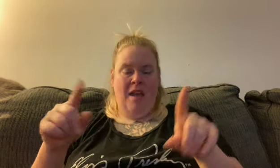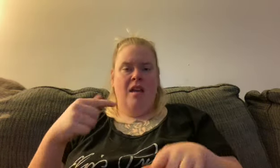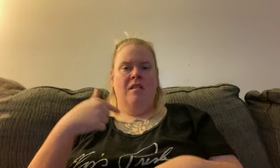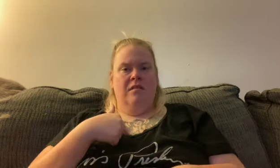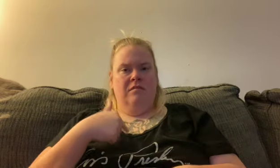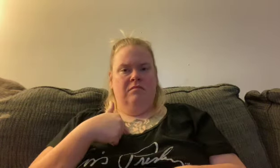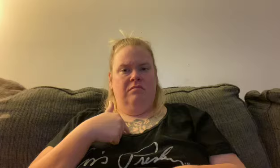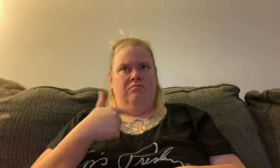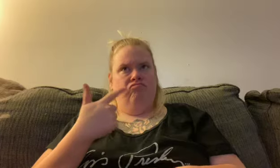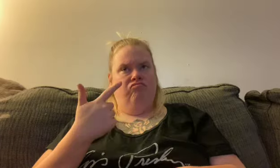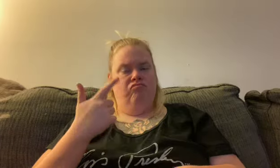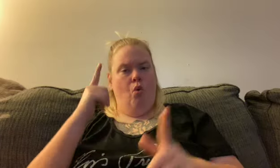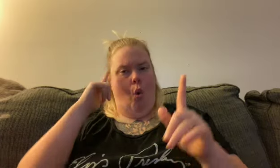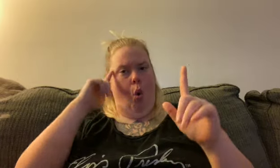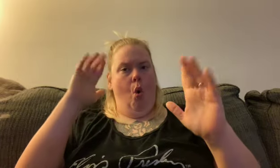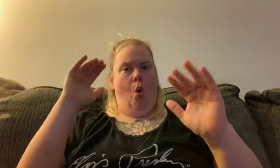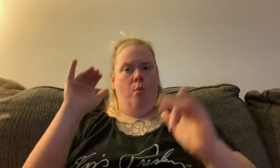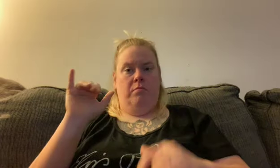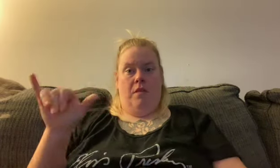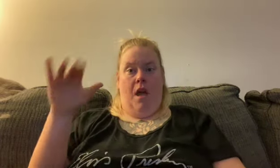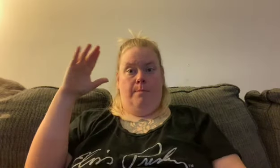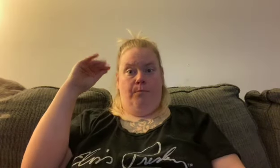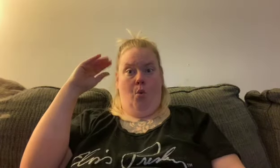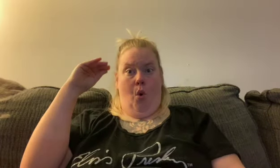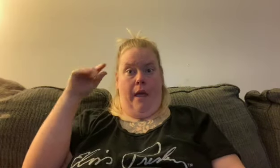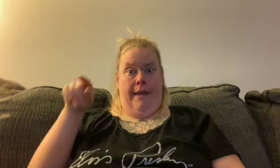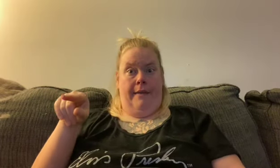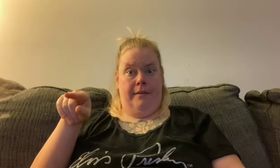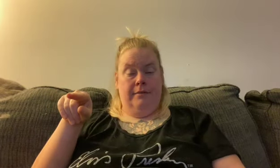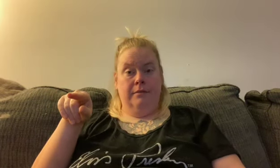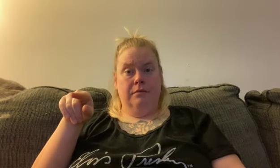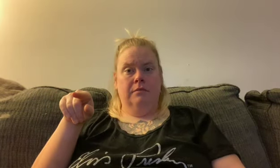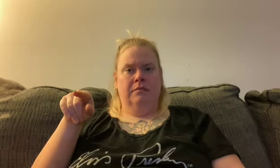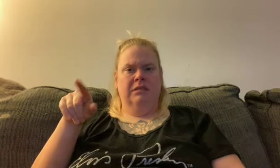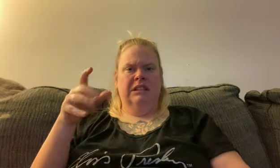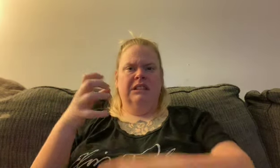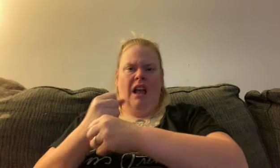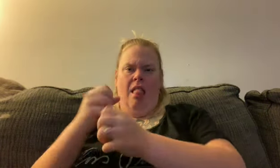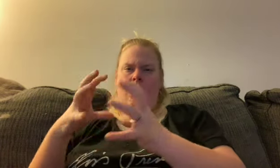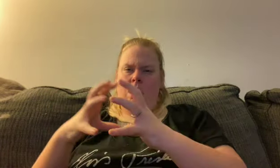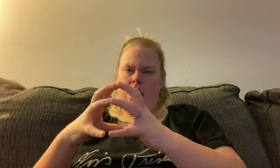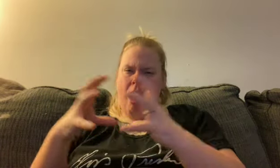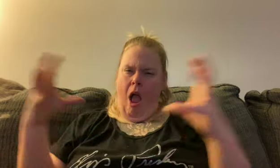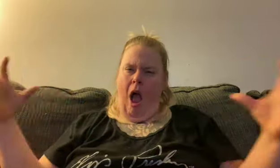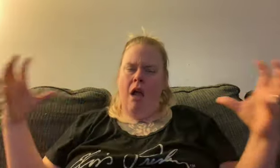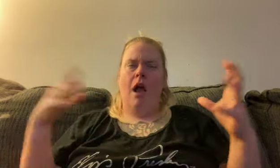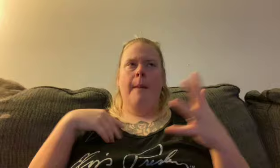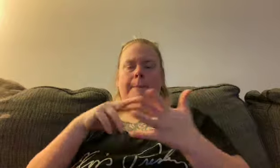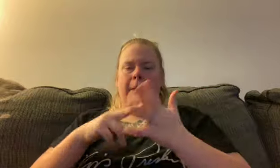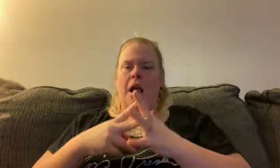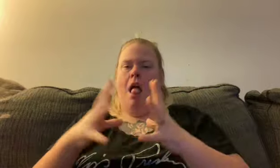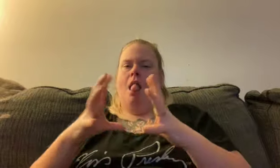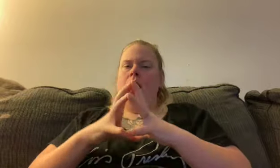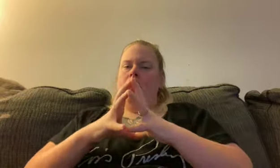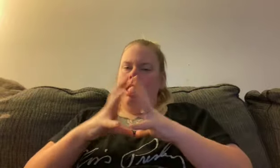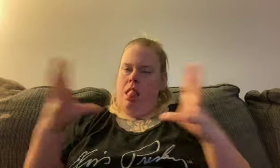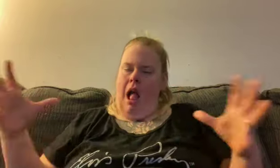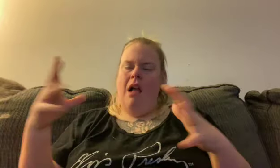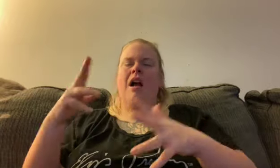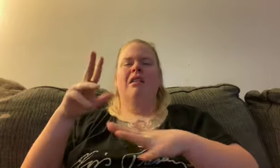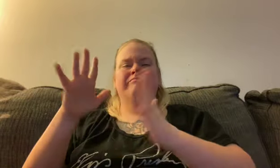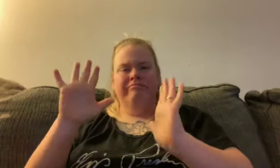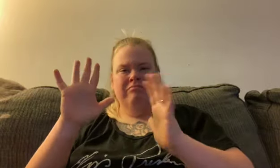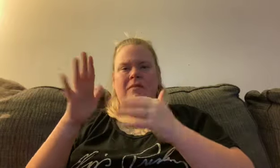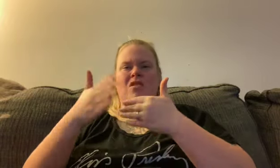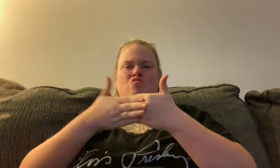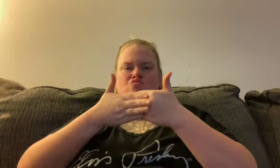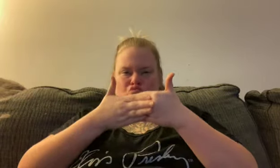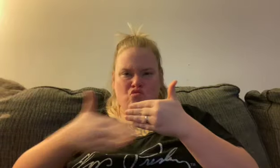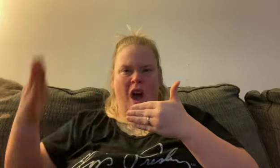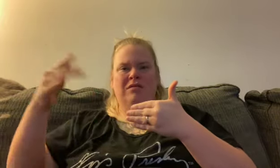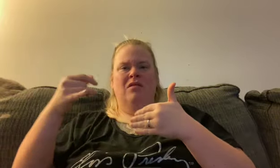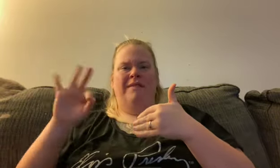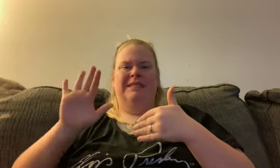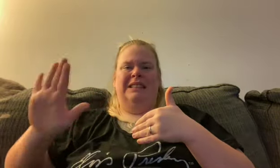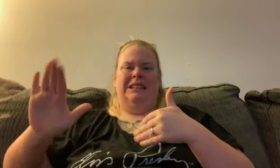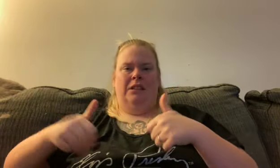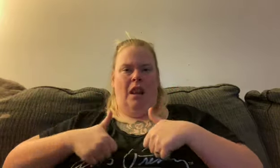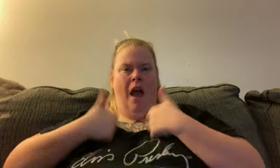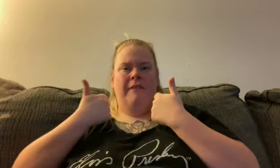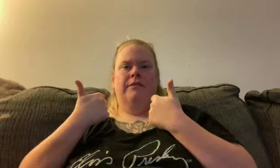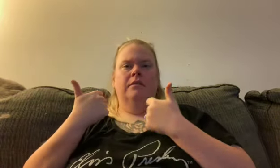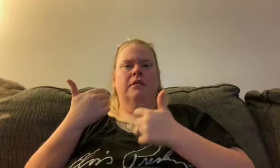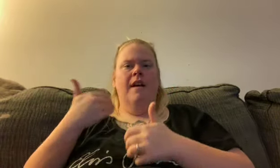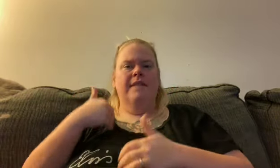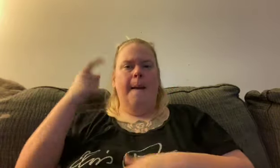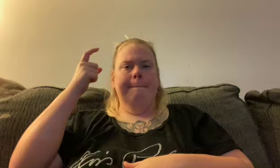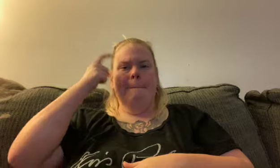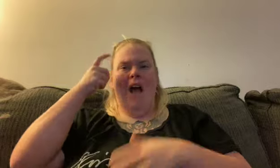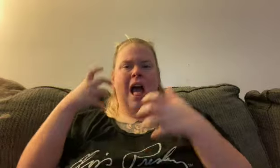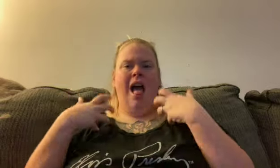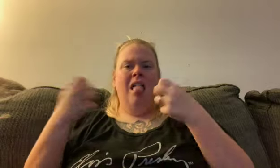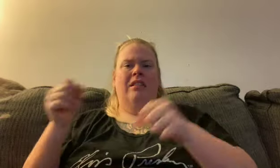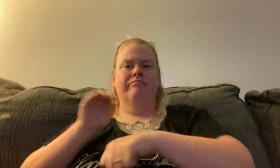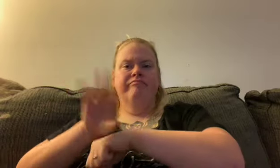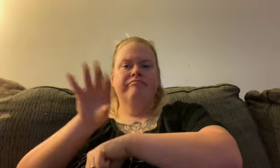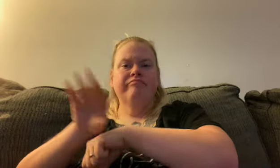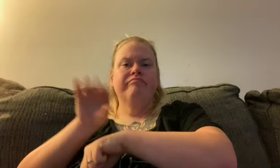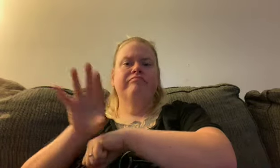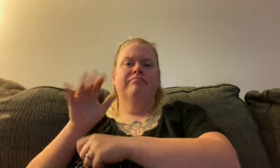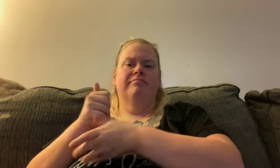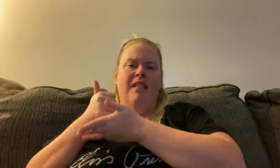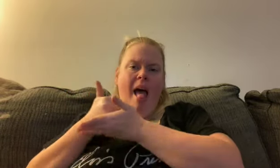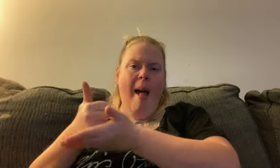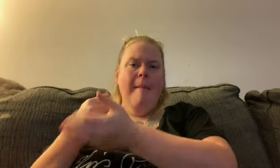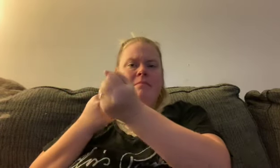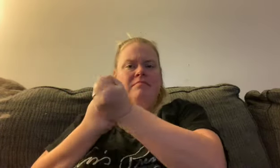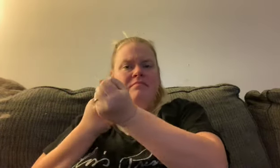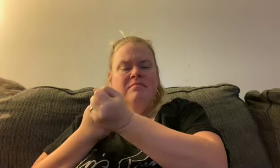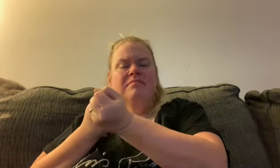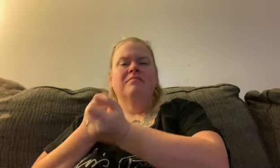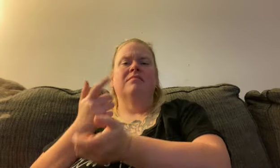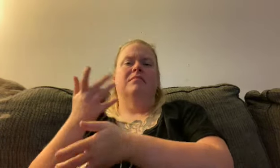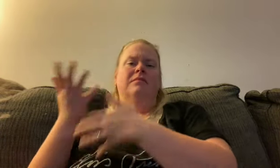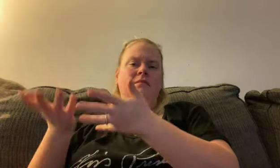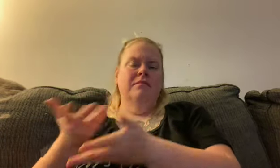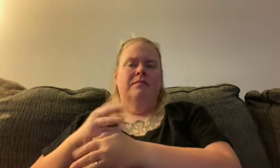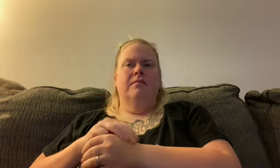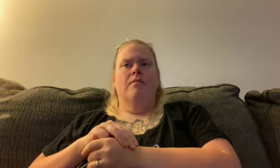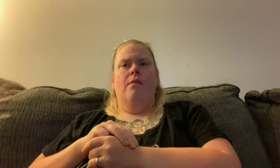I am hoping that boy is getting a lot, I mean A LOT, of mental health counseling/supporting him for the rest of his life.